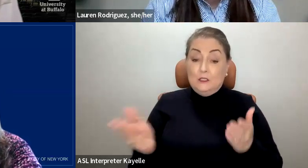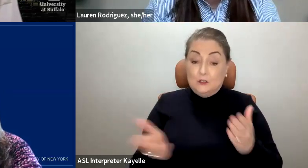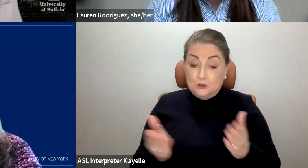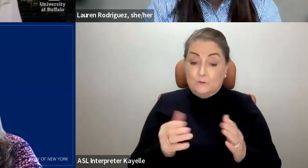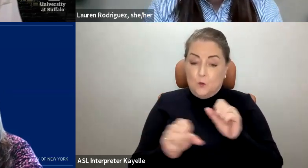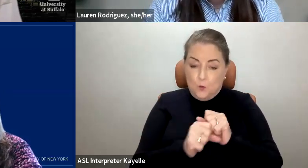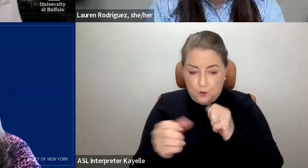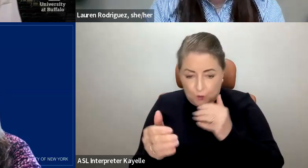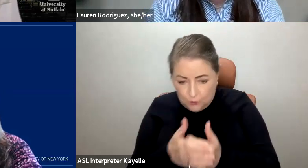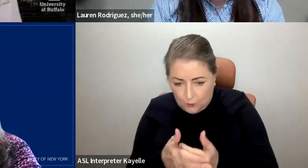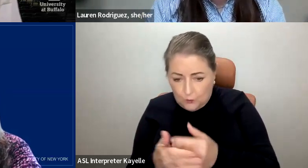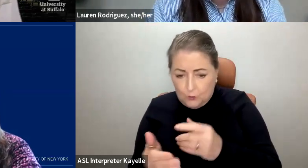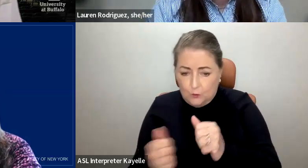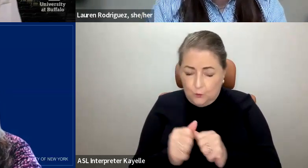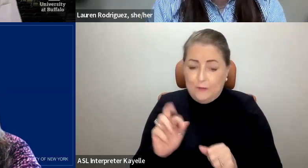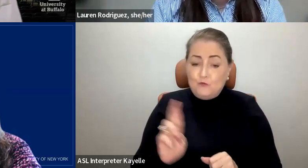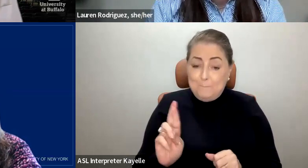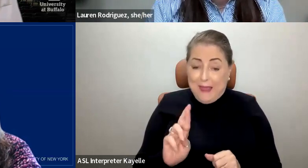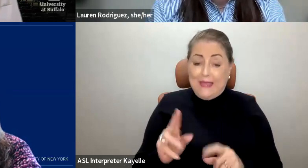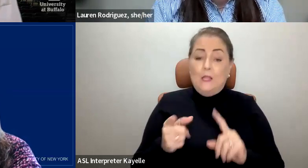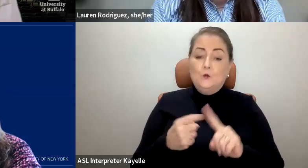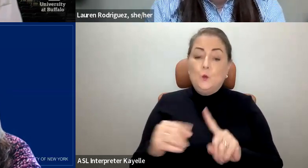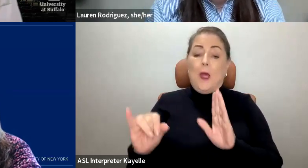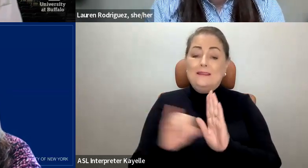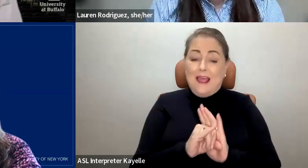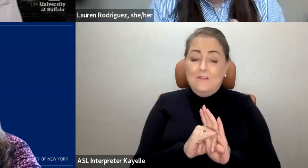courses that students with digital accessibility needs had